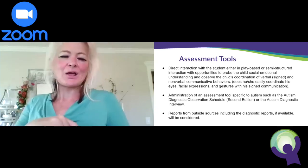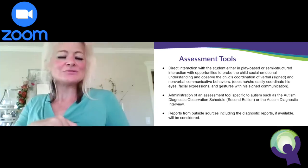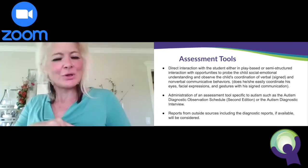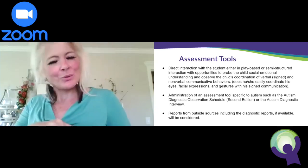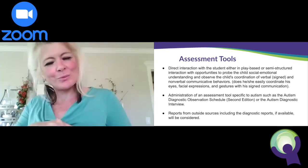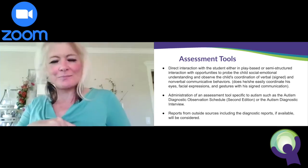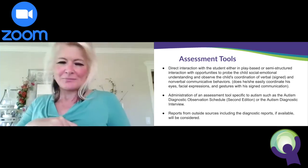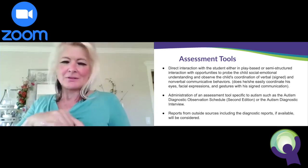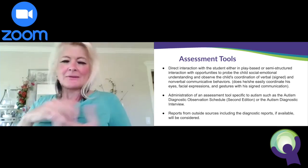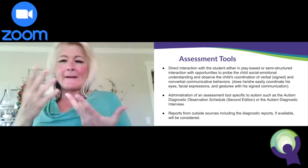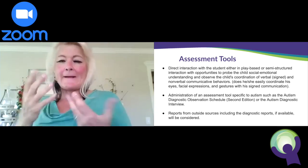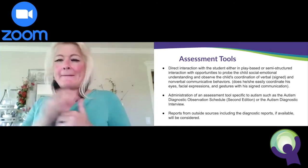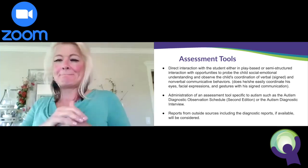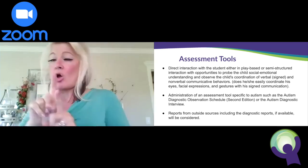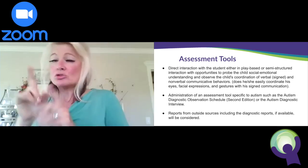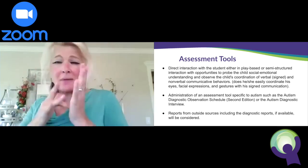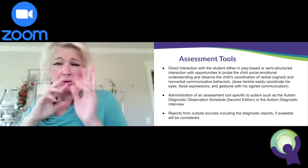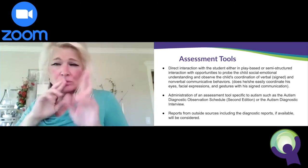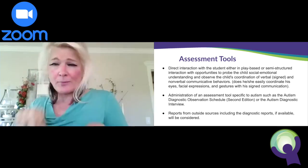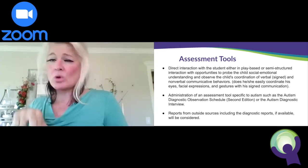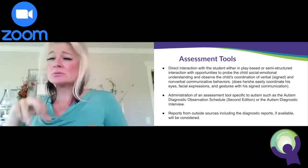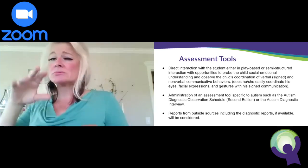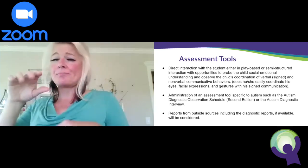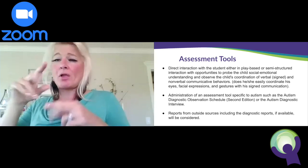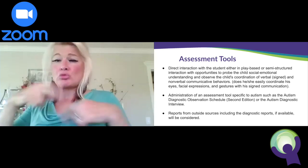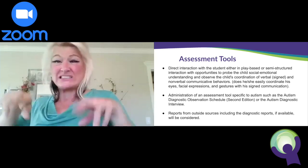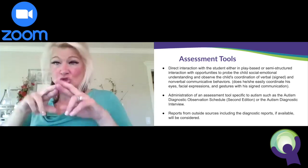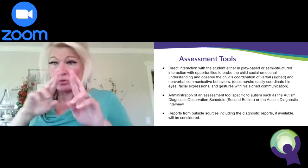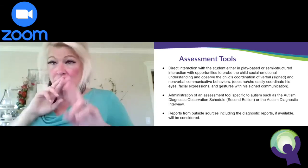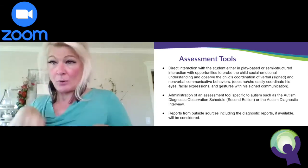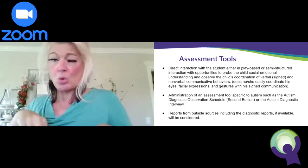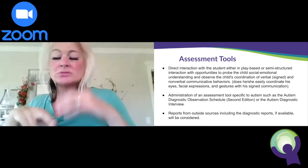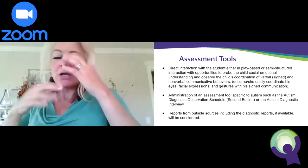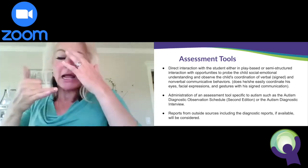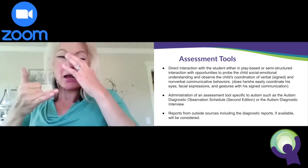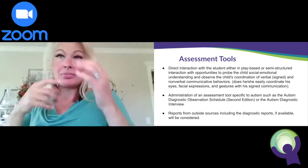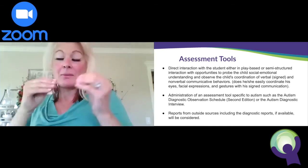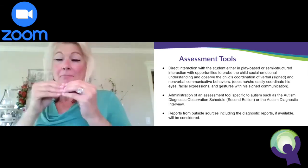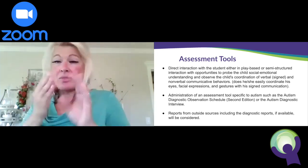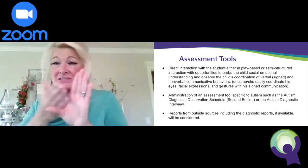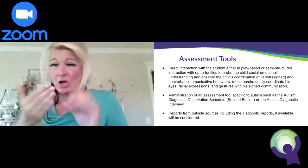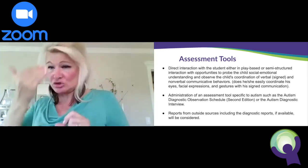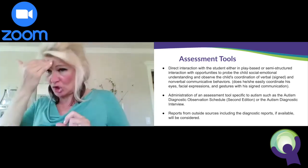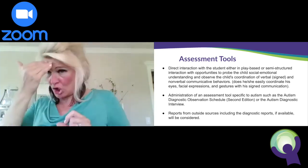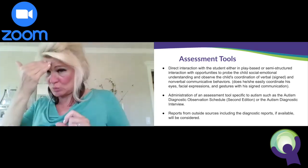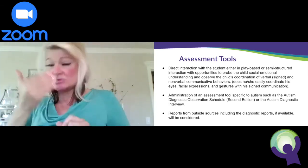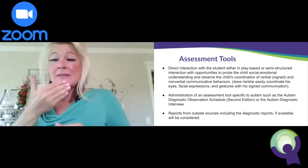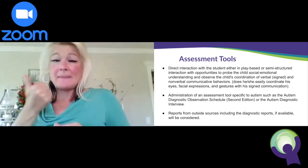and I've seen it work pretty well and so again looking at medical reports,